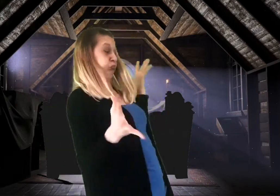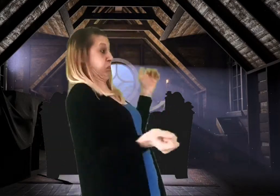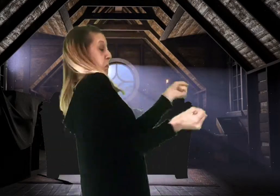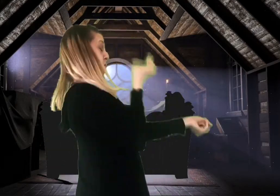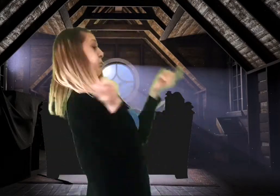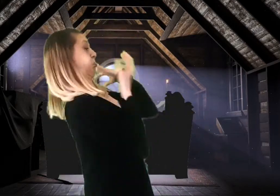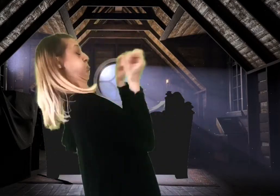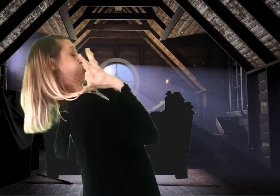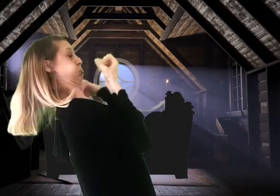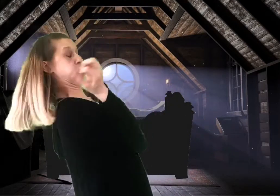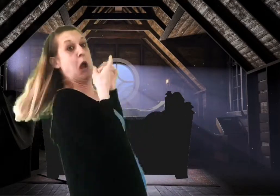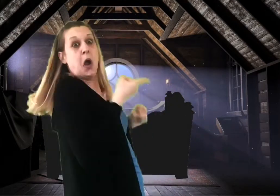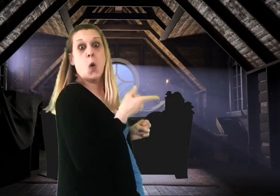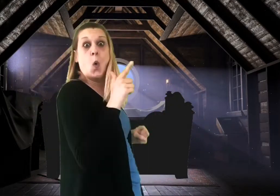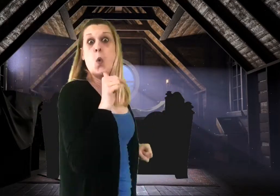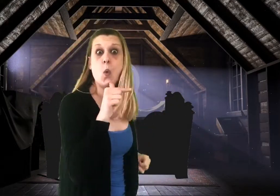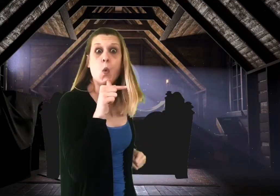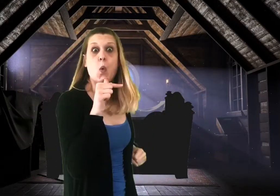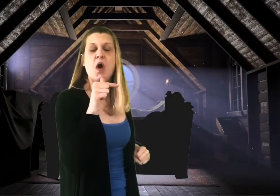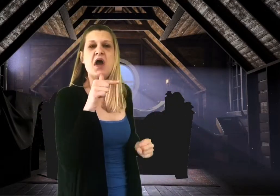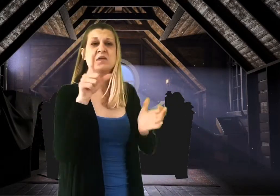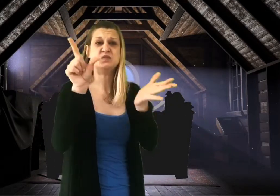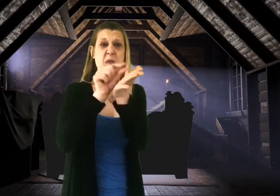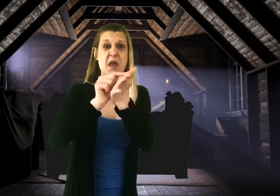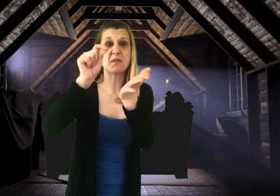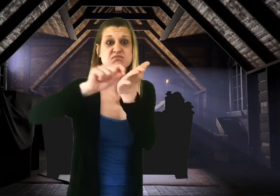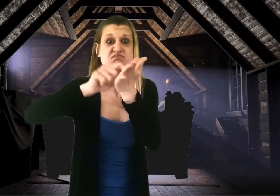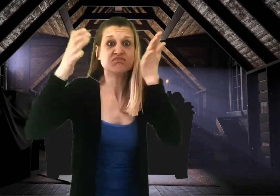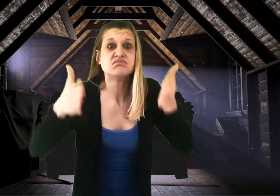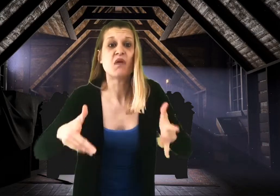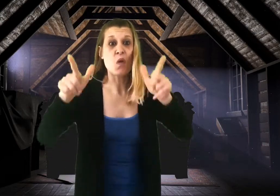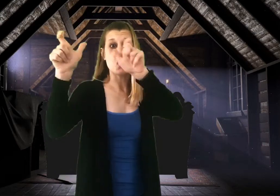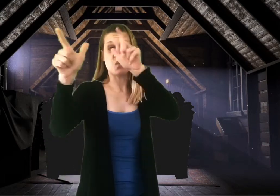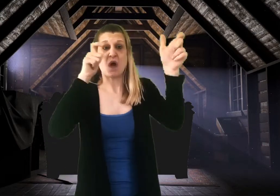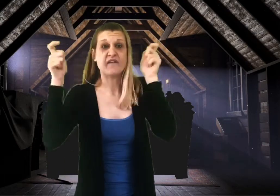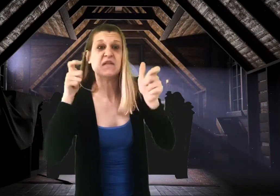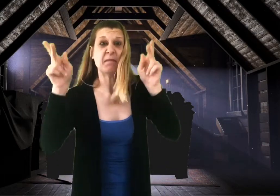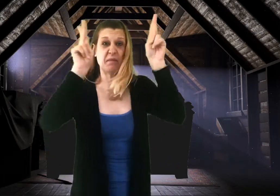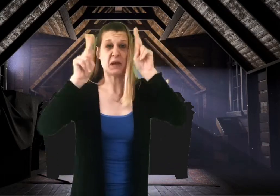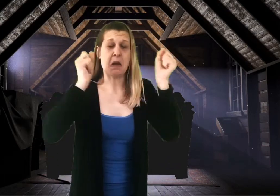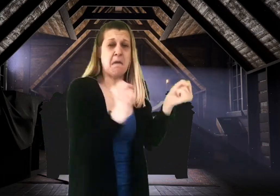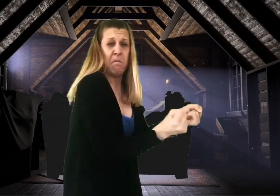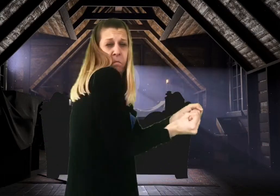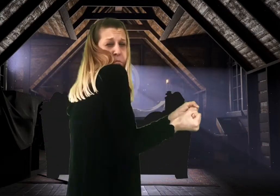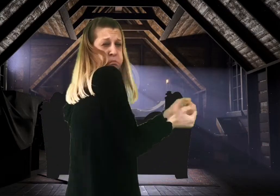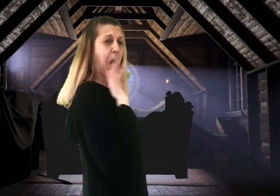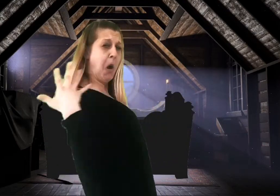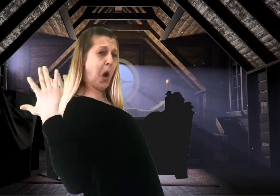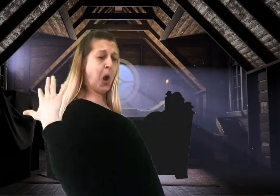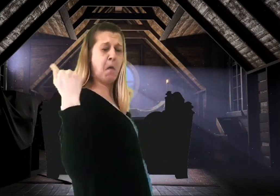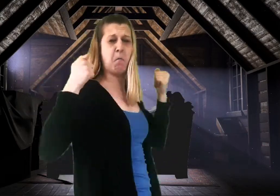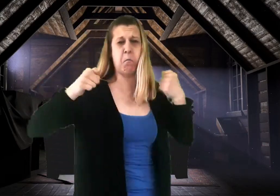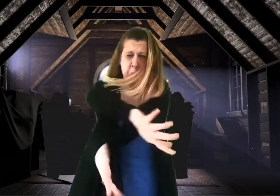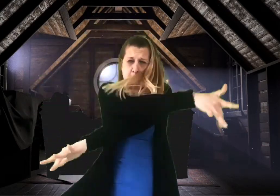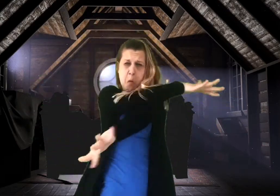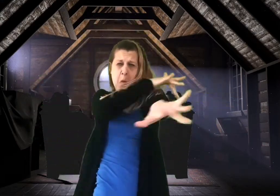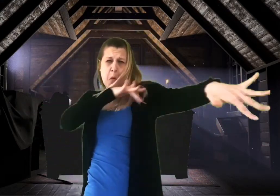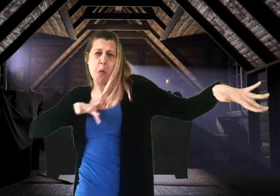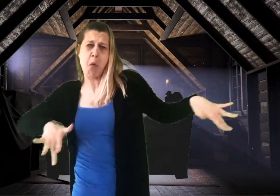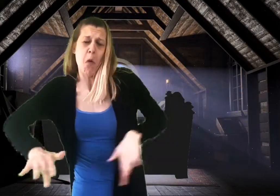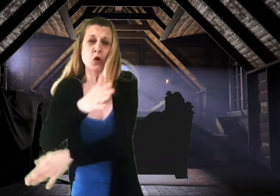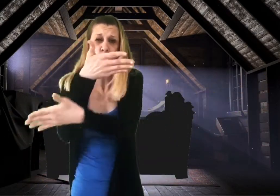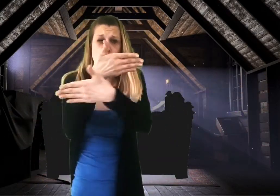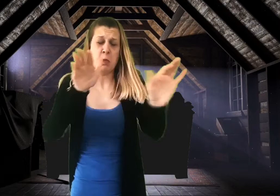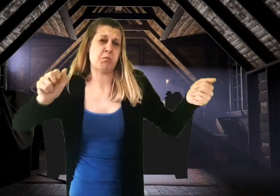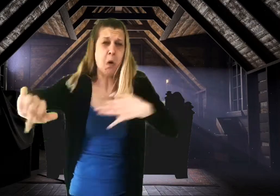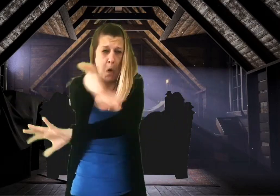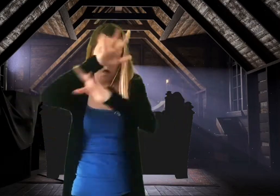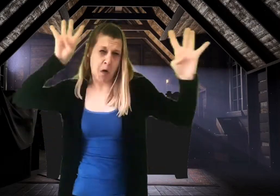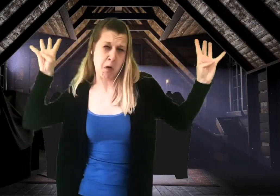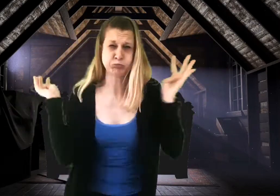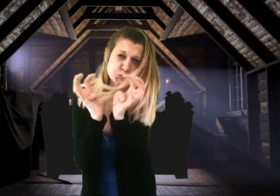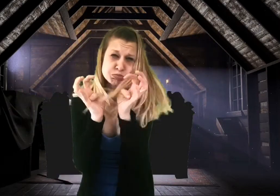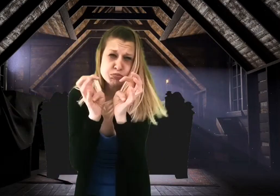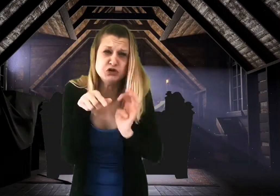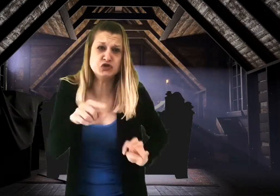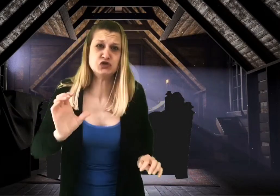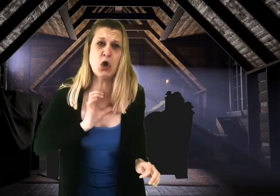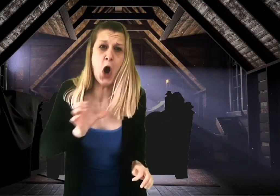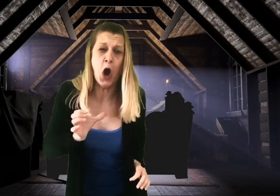and the next moment, swarms of newspapermen and photographers were pouring into the house, tracking Charlie.